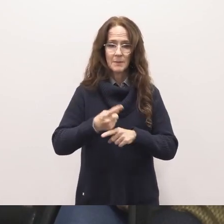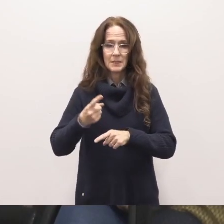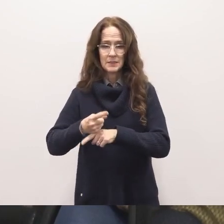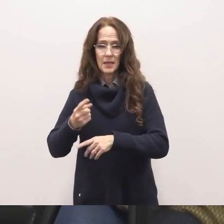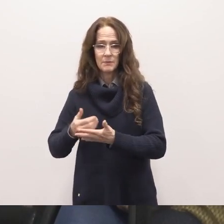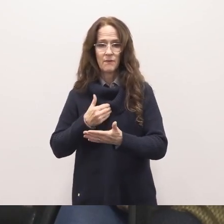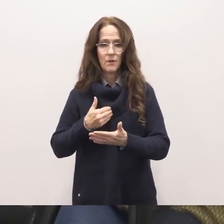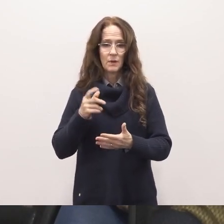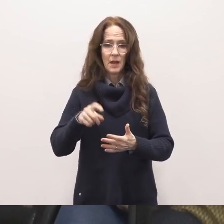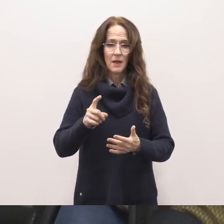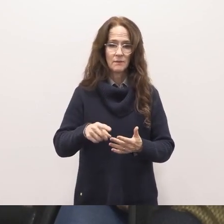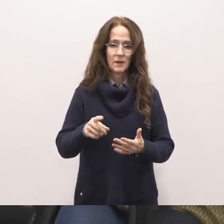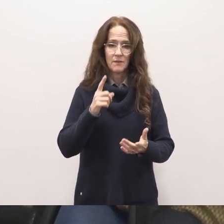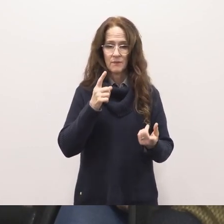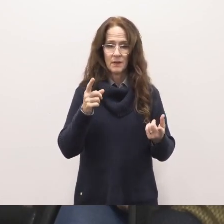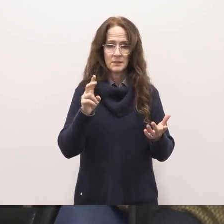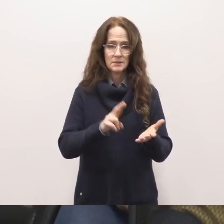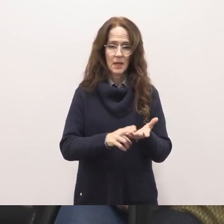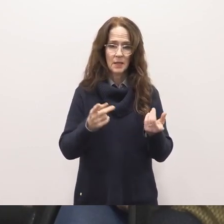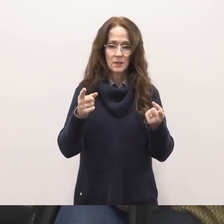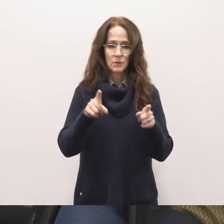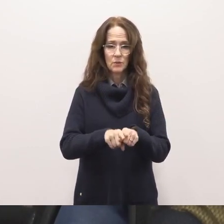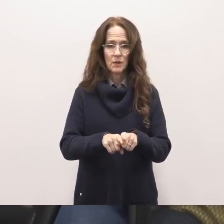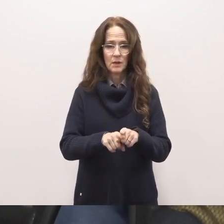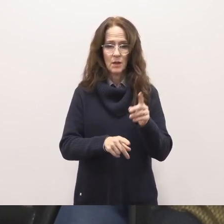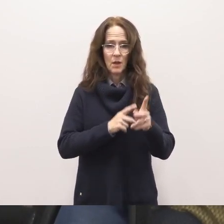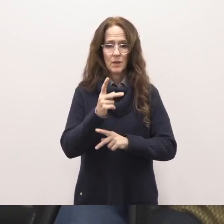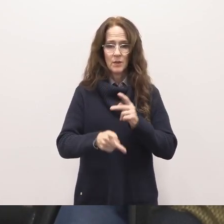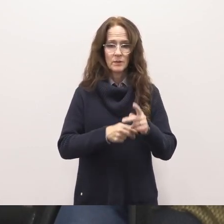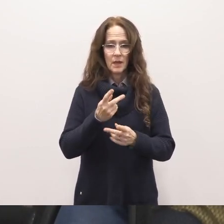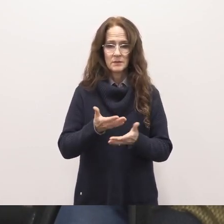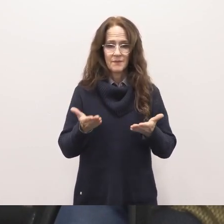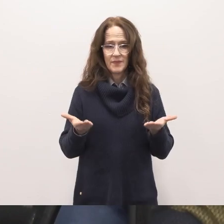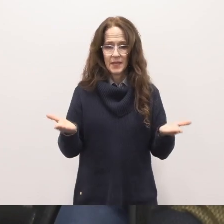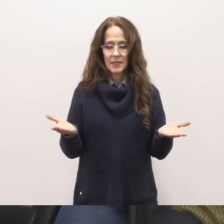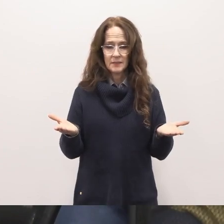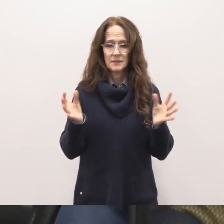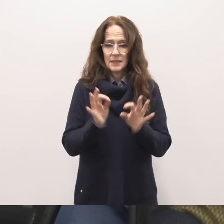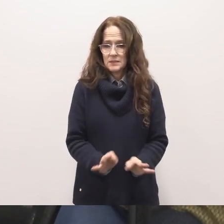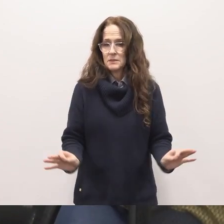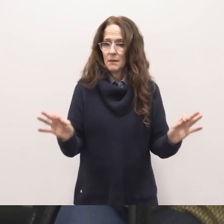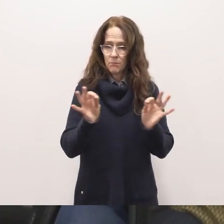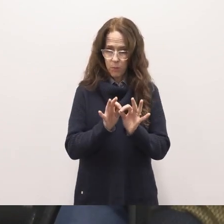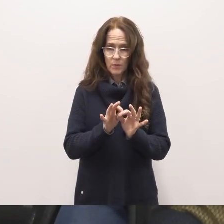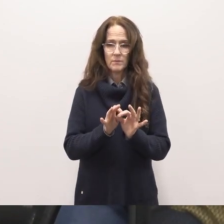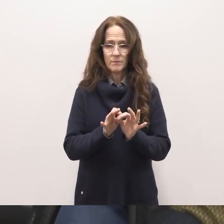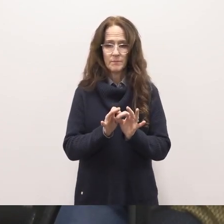have to have a signed agreement, all of those types of things. So it's just important that you're continuing